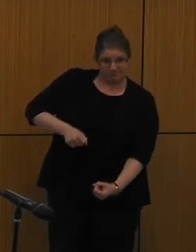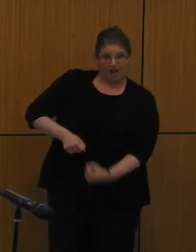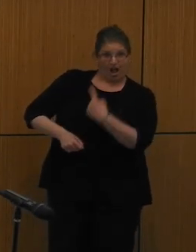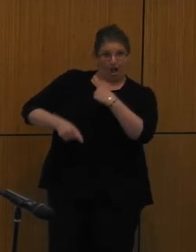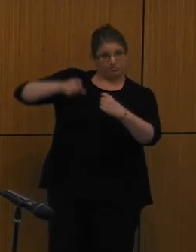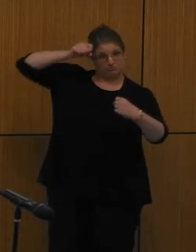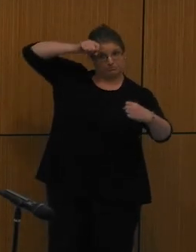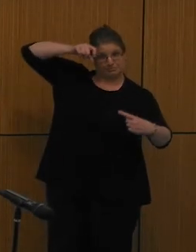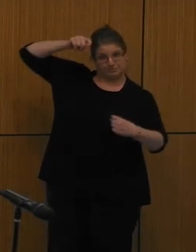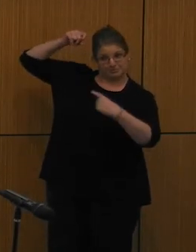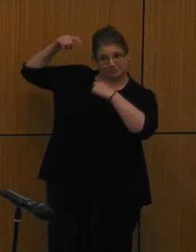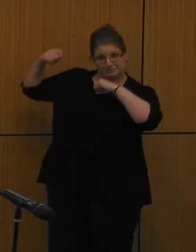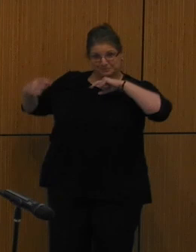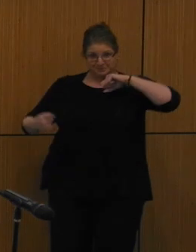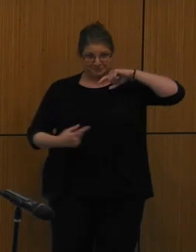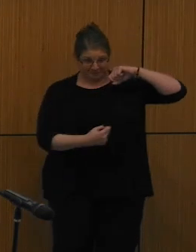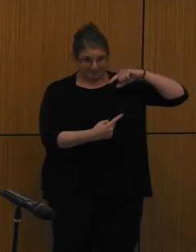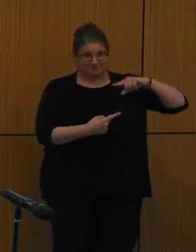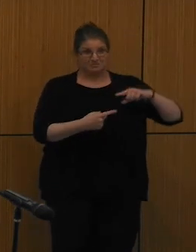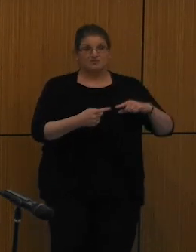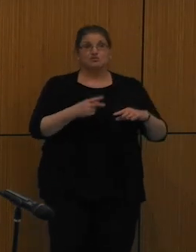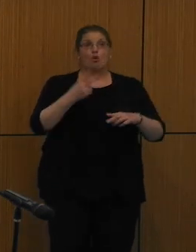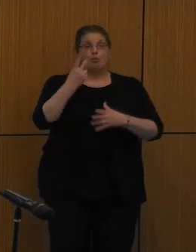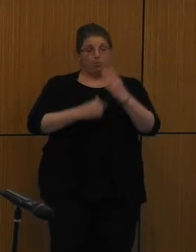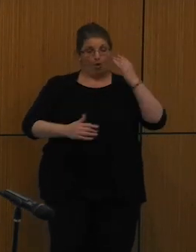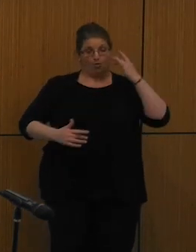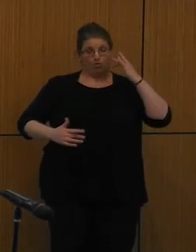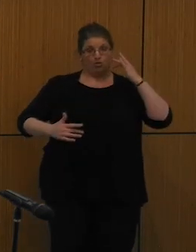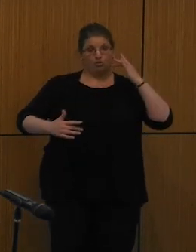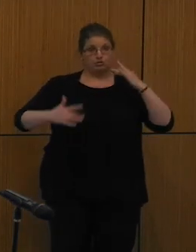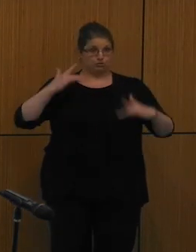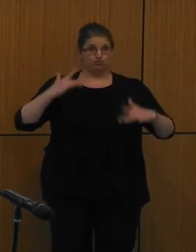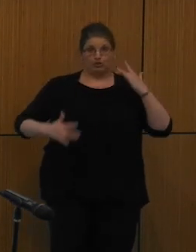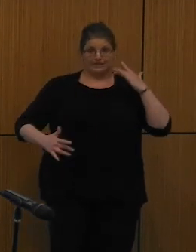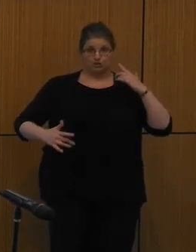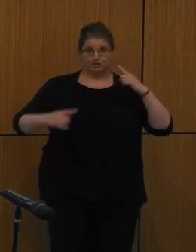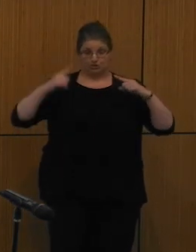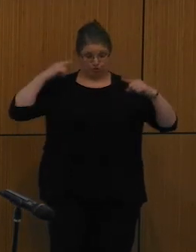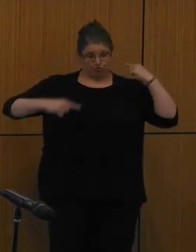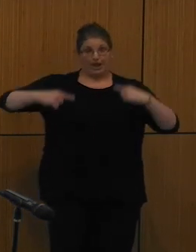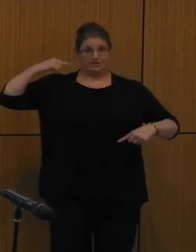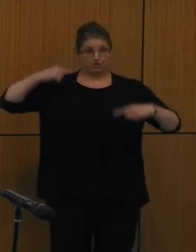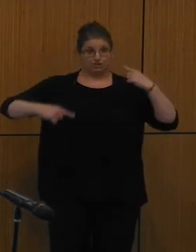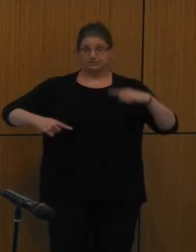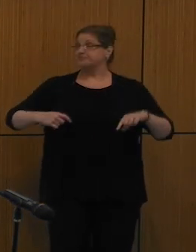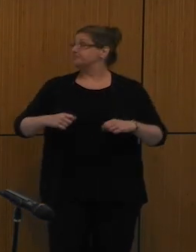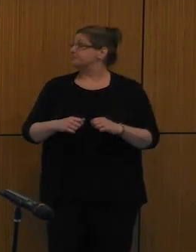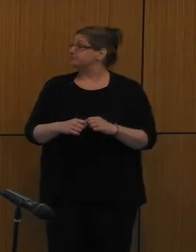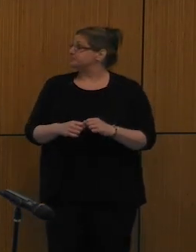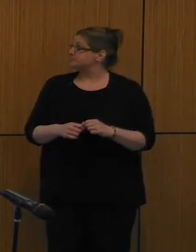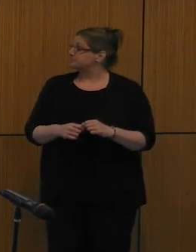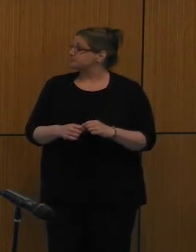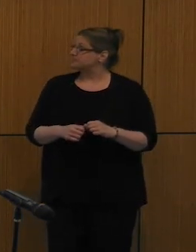And then you've got bidirectional, information flowing. So one of the questions we wanted